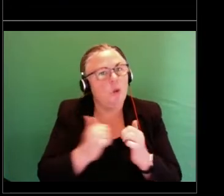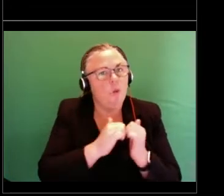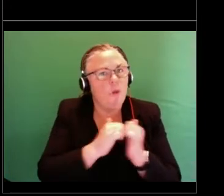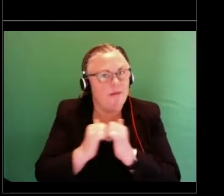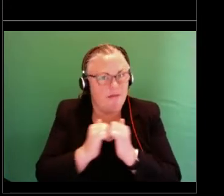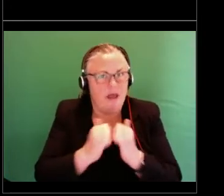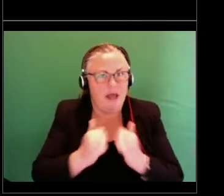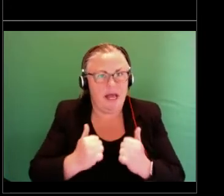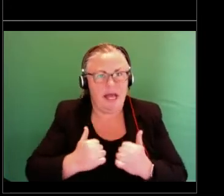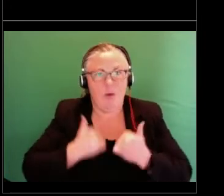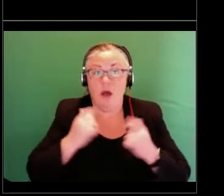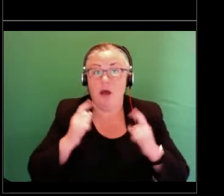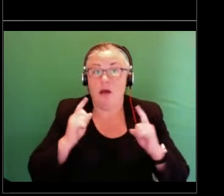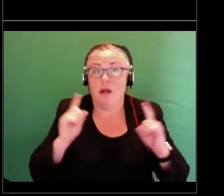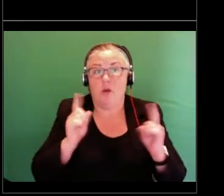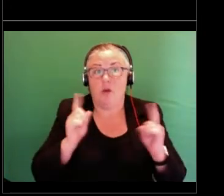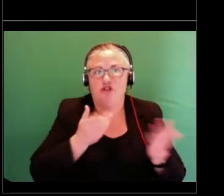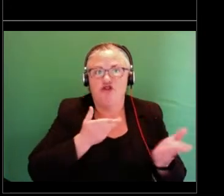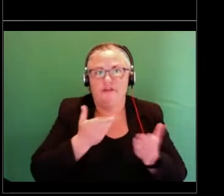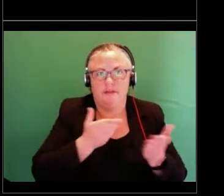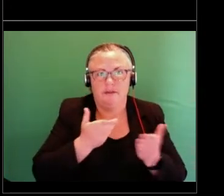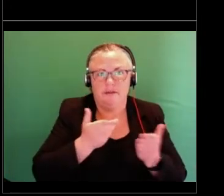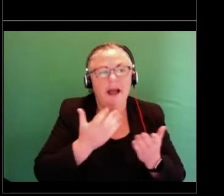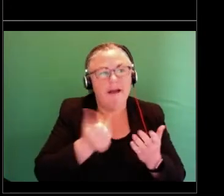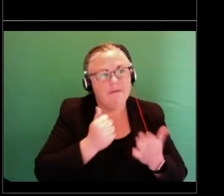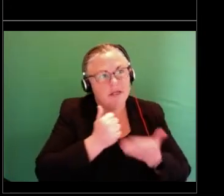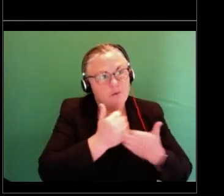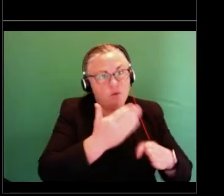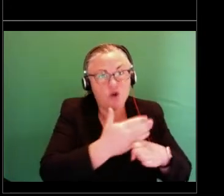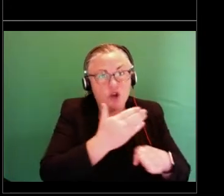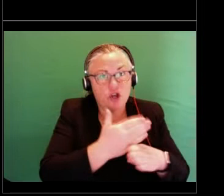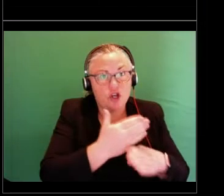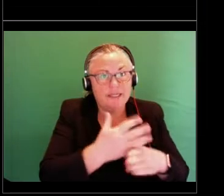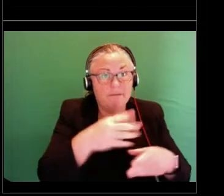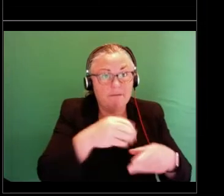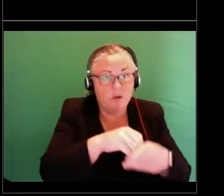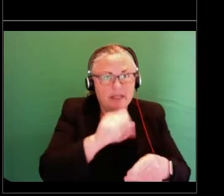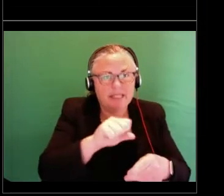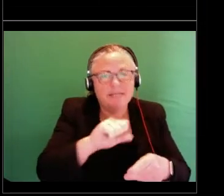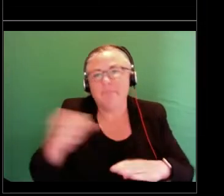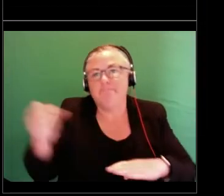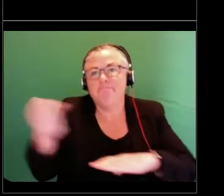have a support worker, mental health worker, now available at courts to clients and we